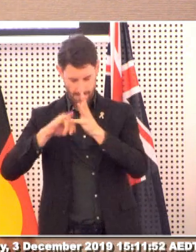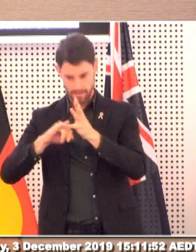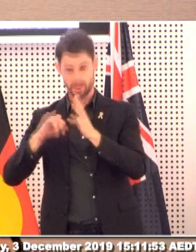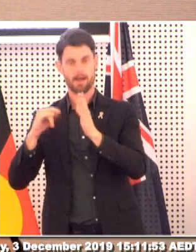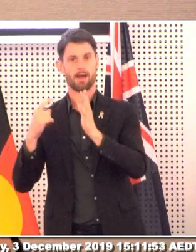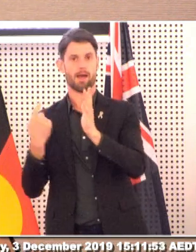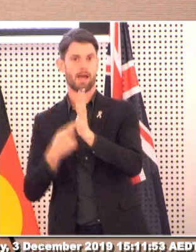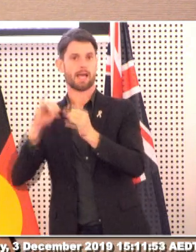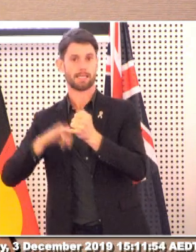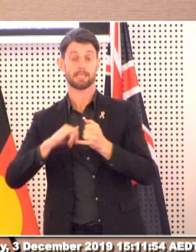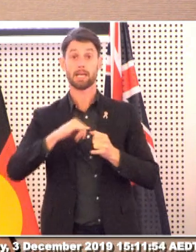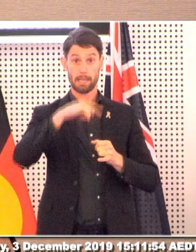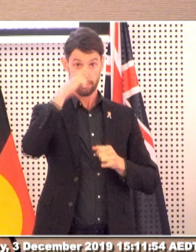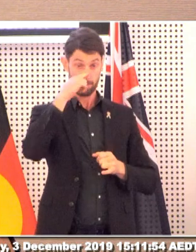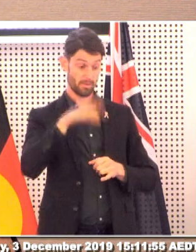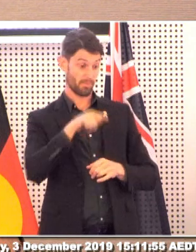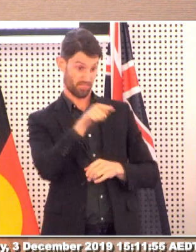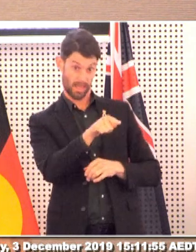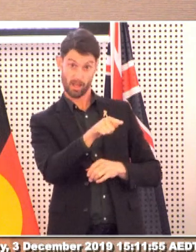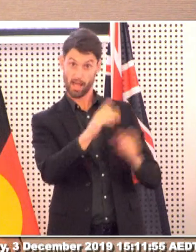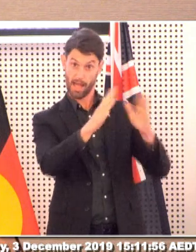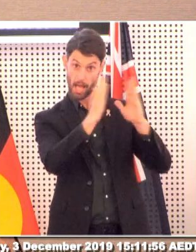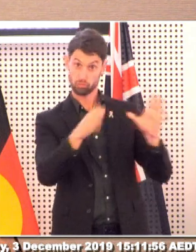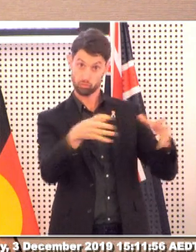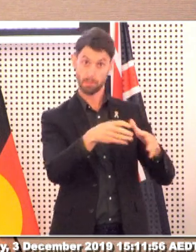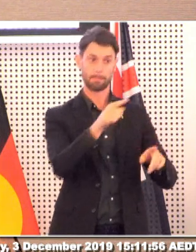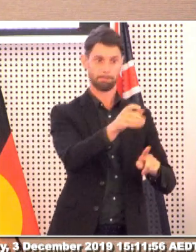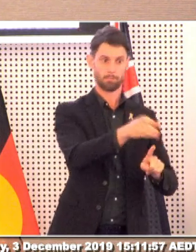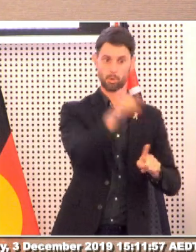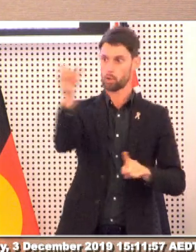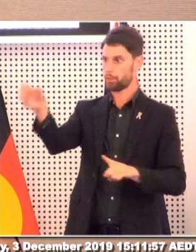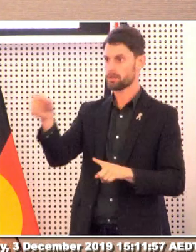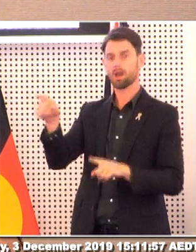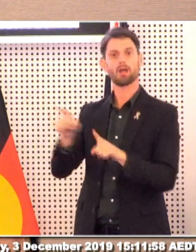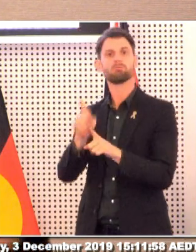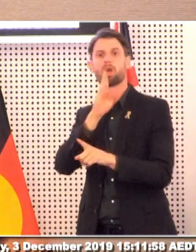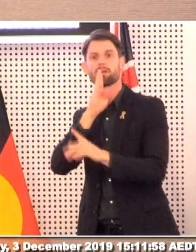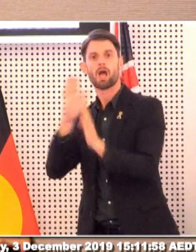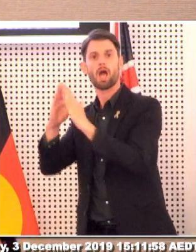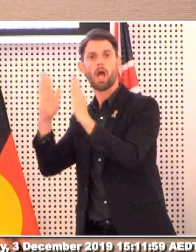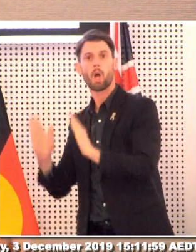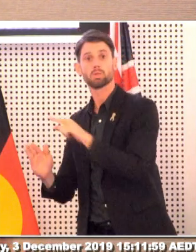They may be people who are in receipt of an NDIS and get some support.